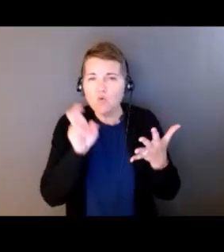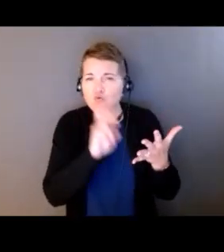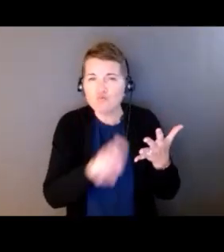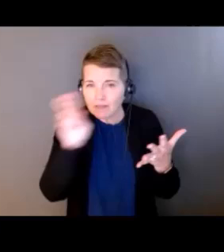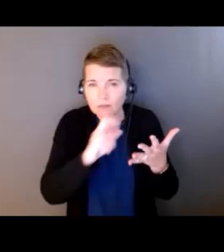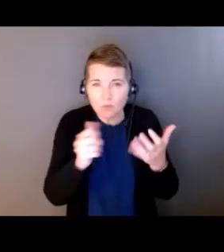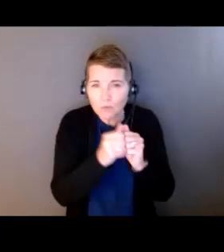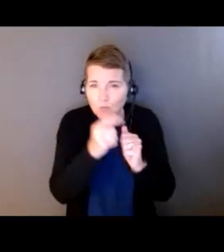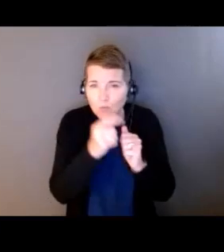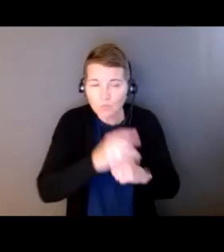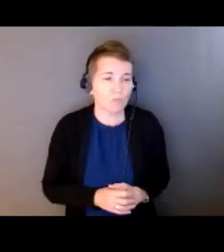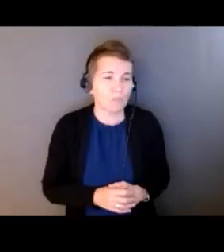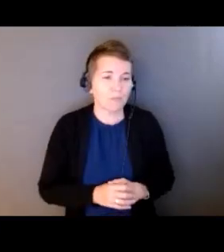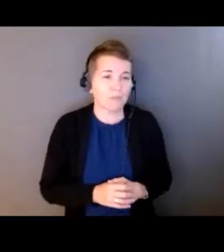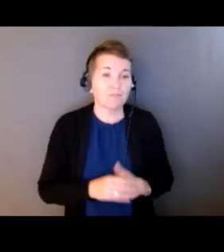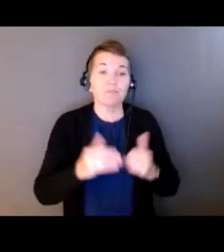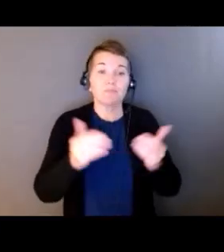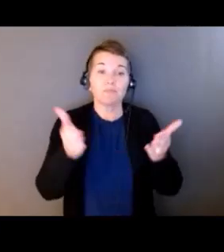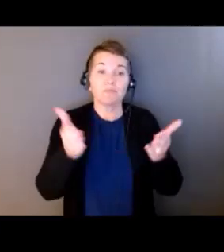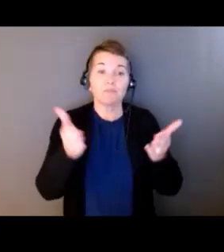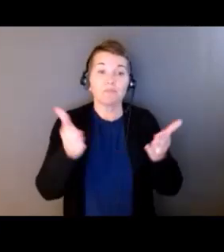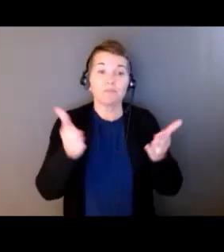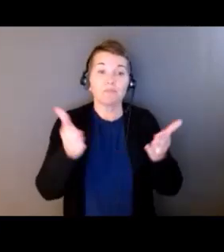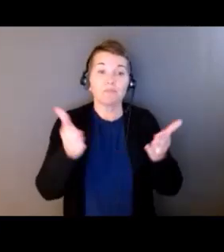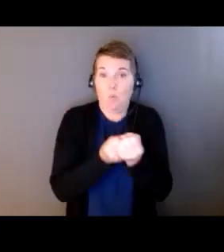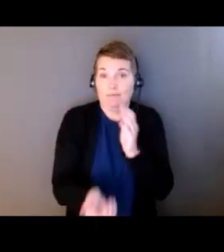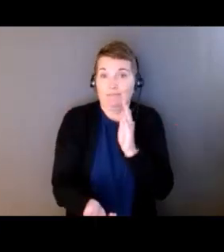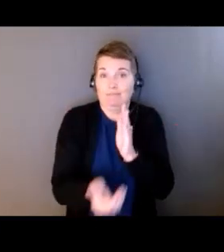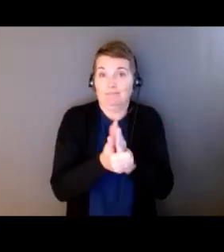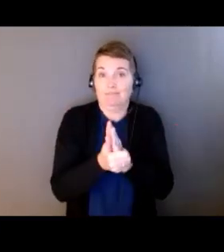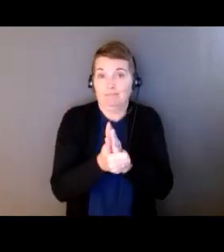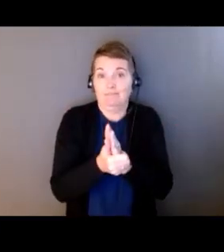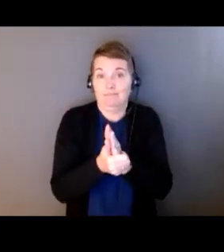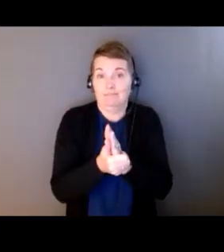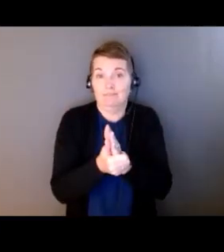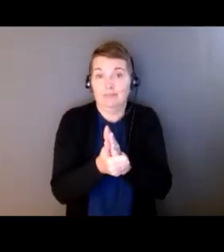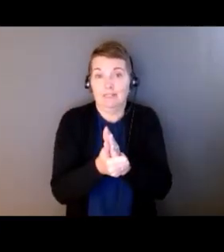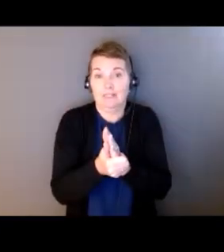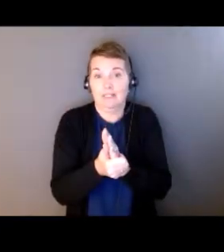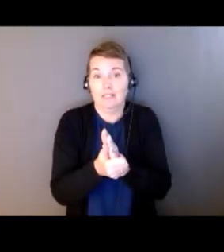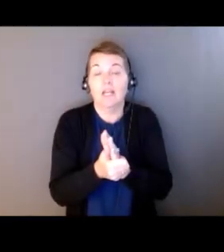As far as support material goes, it should primarily include samples of an